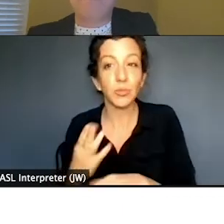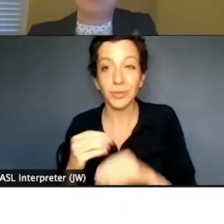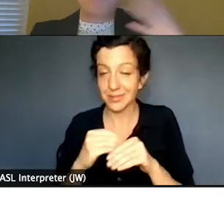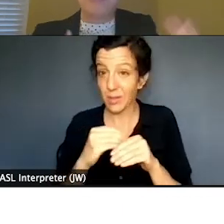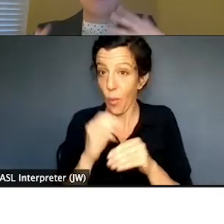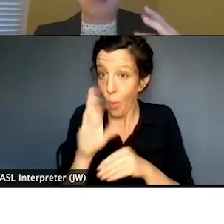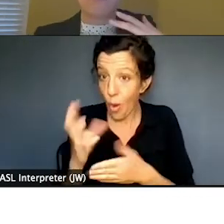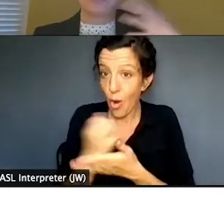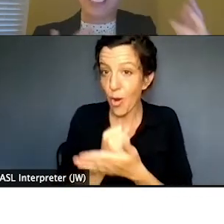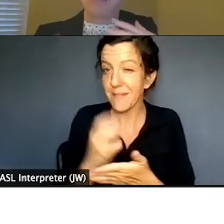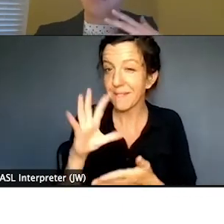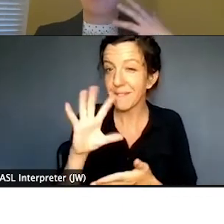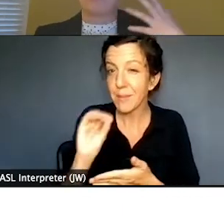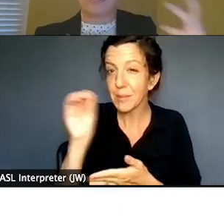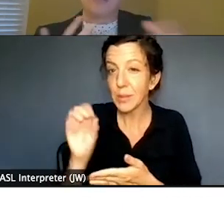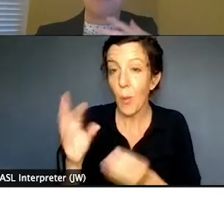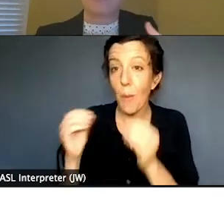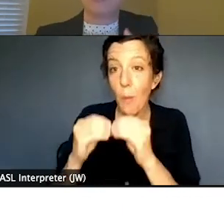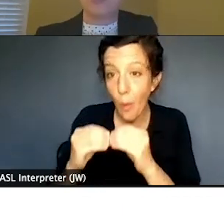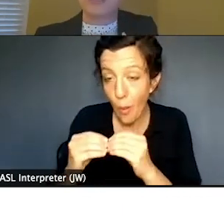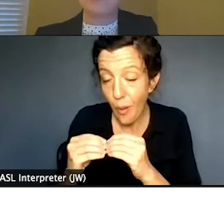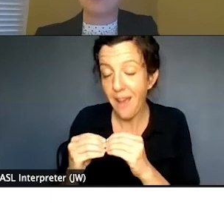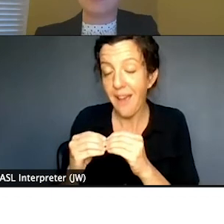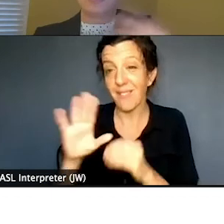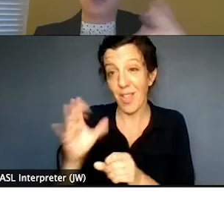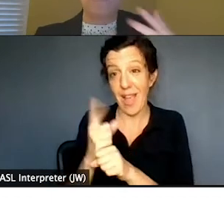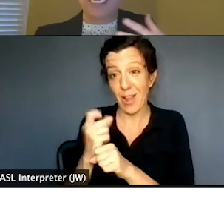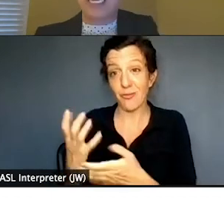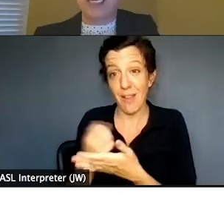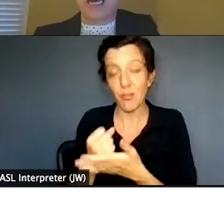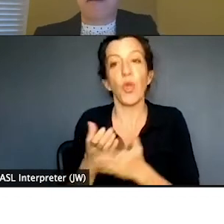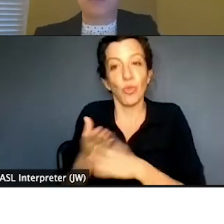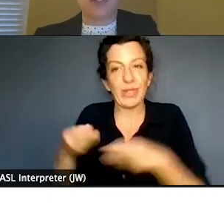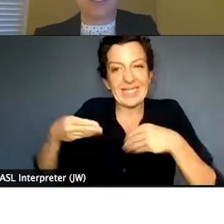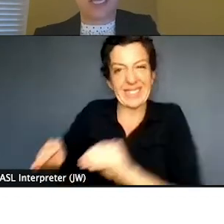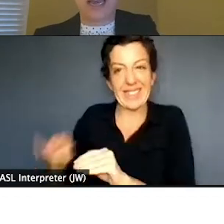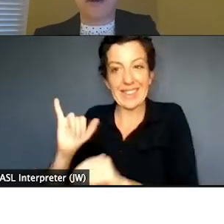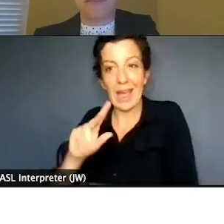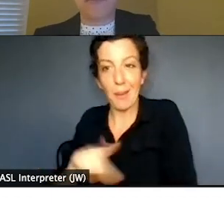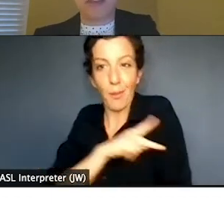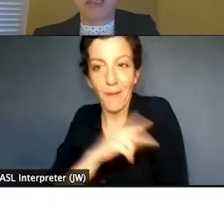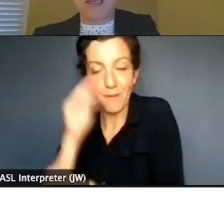But depending on how they take on and kind of implement their duties, it could be potentially higher.